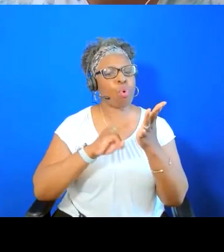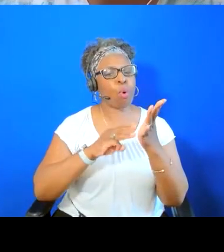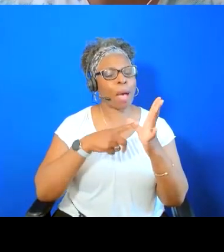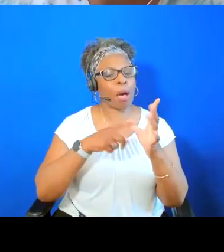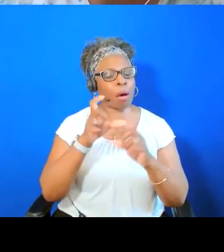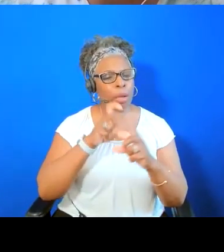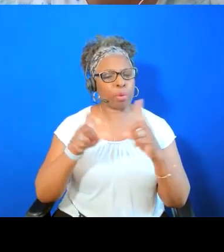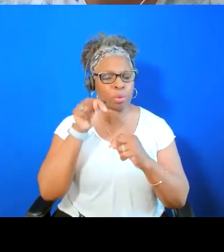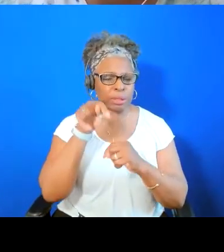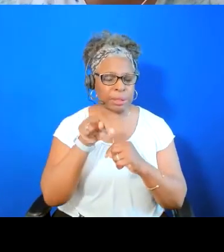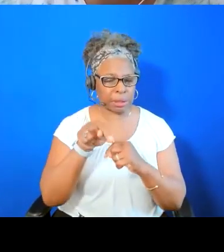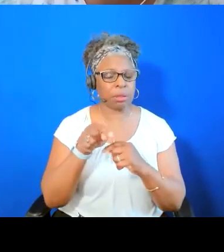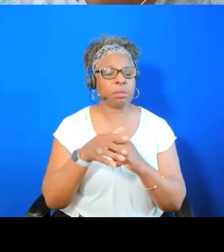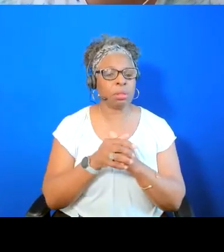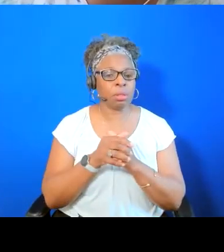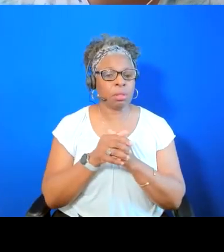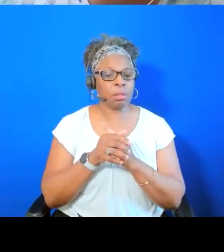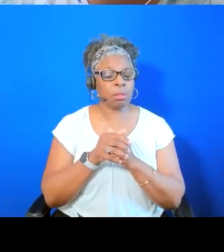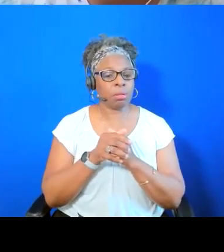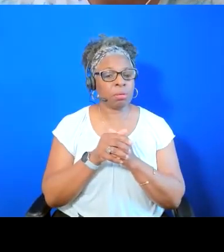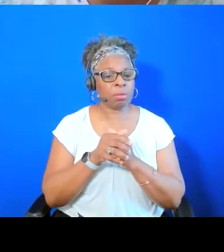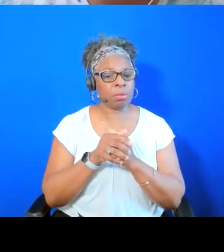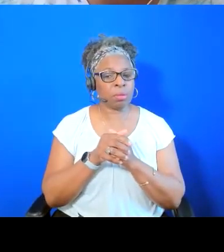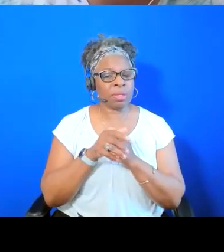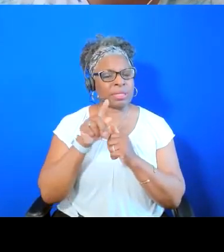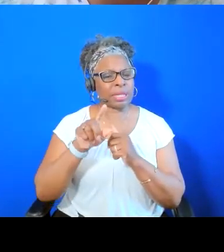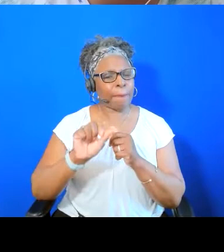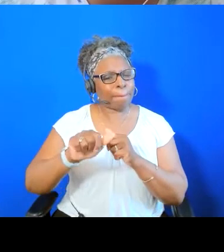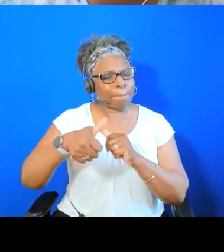and this is a very post-industrial city with I would say,